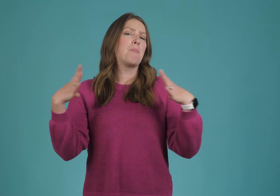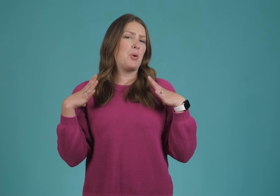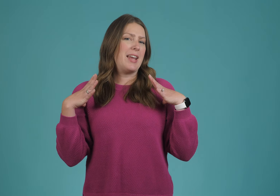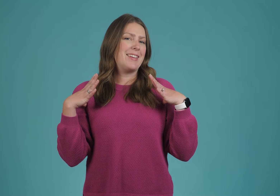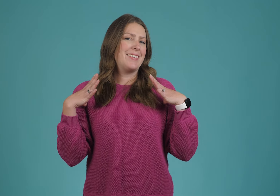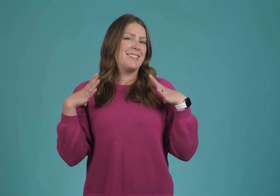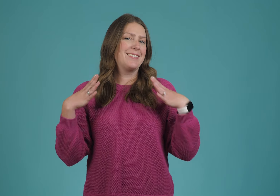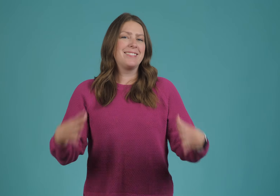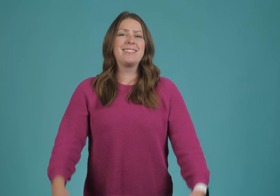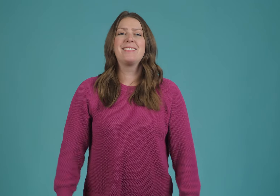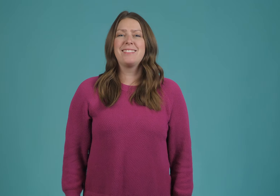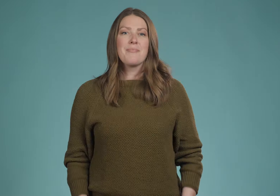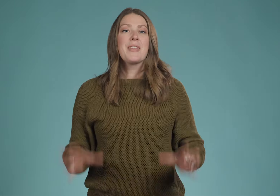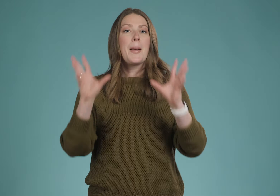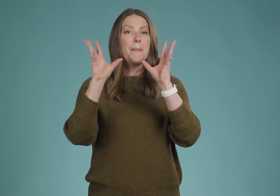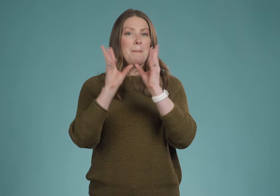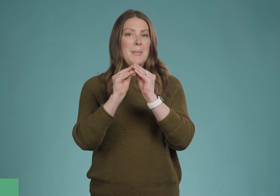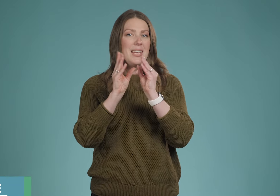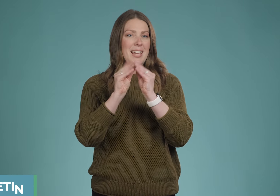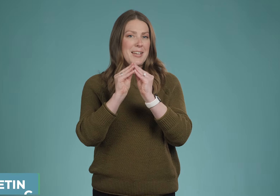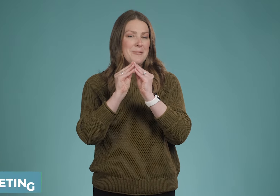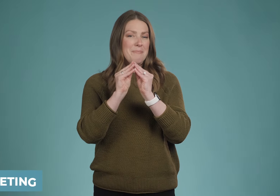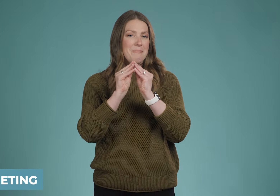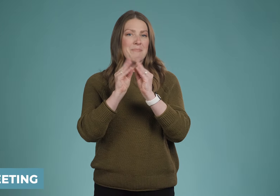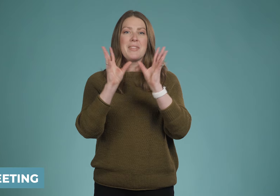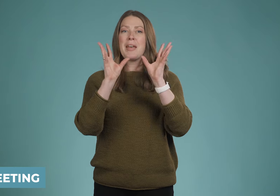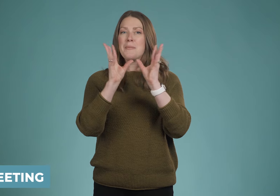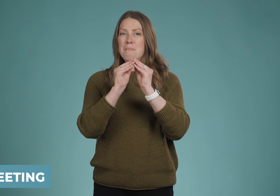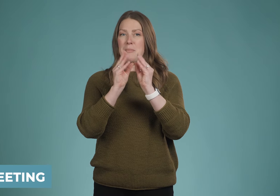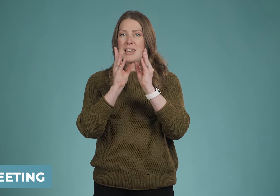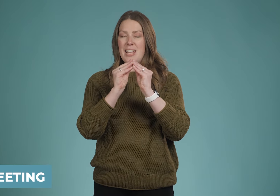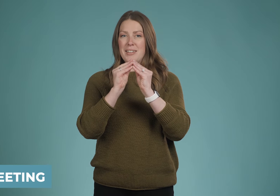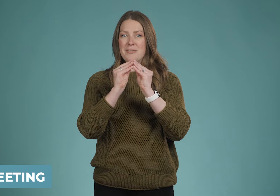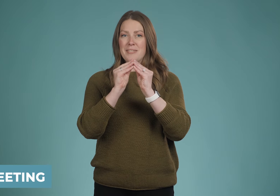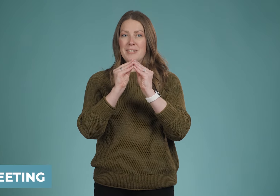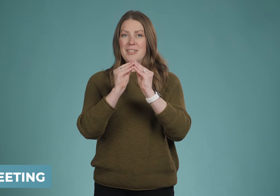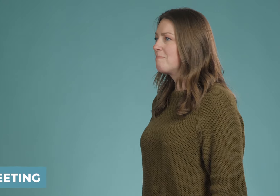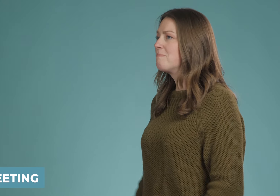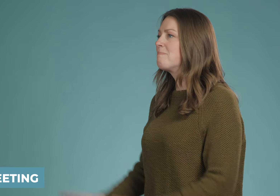Break meeting. Meeting.